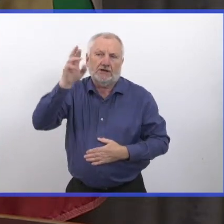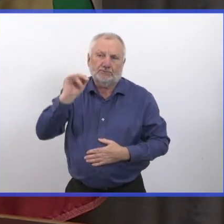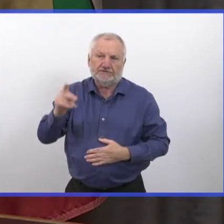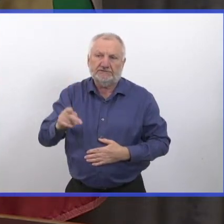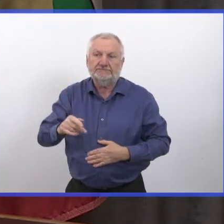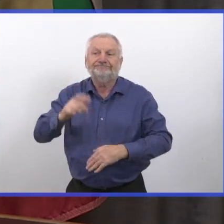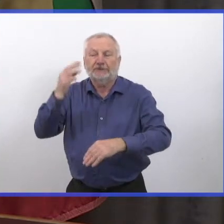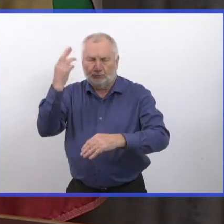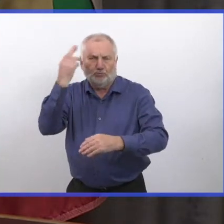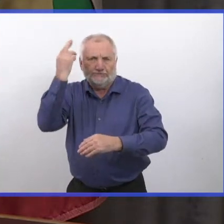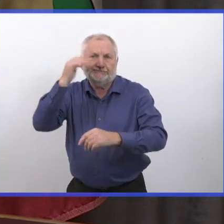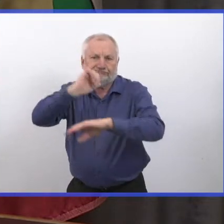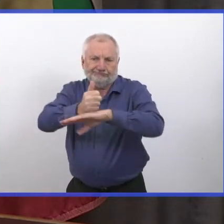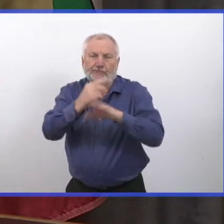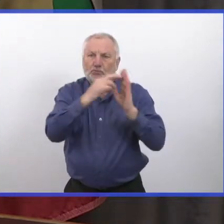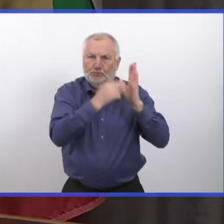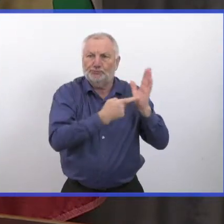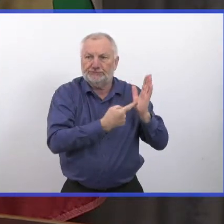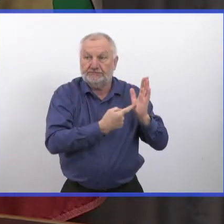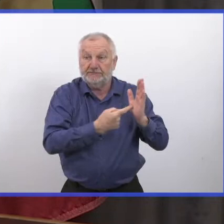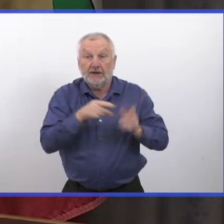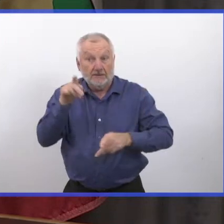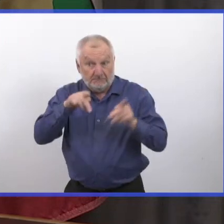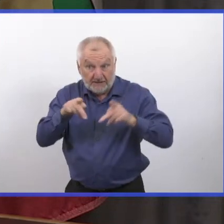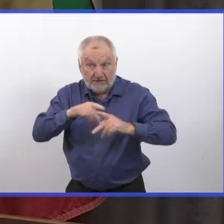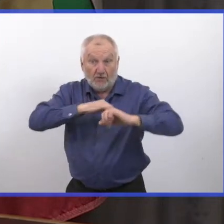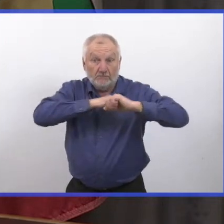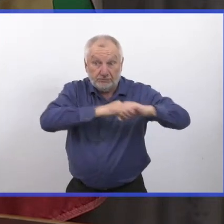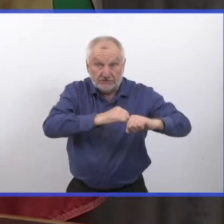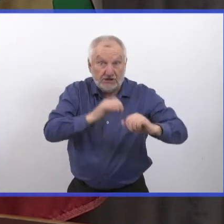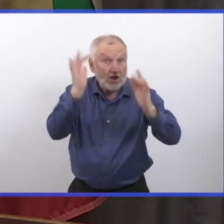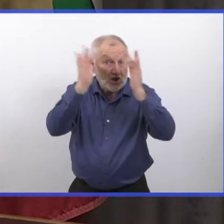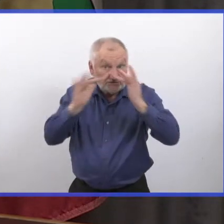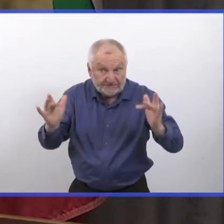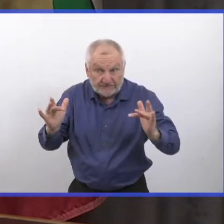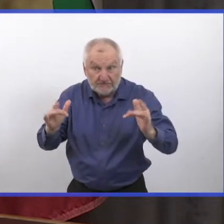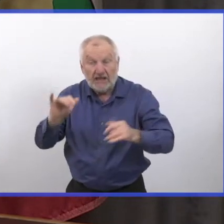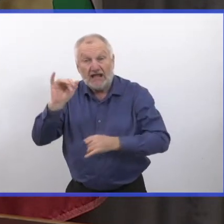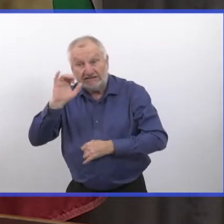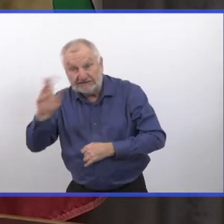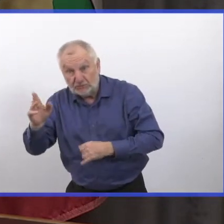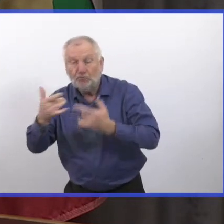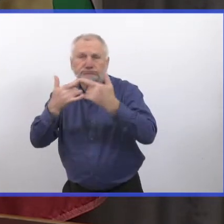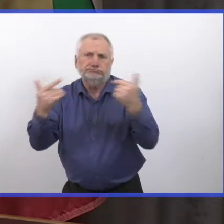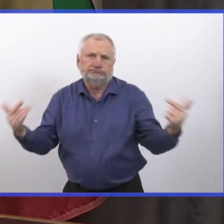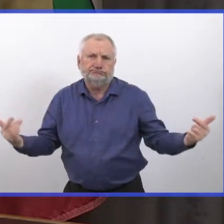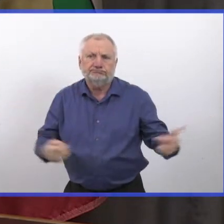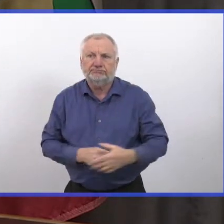And those trials are ongoing as we speak. And we should have information in relation to that, in short.